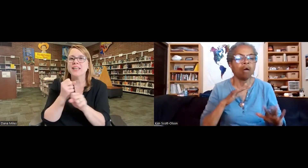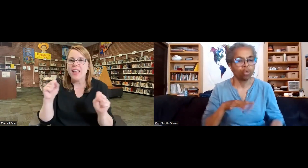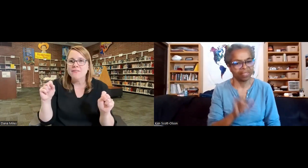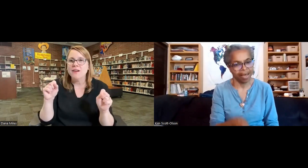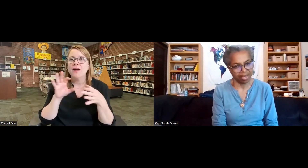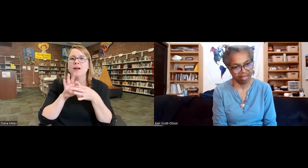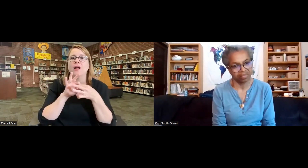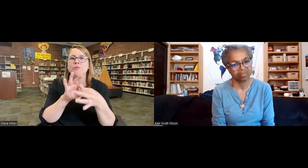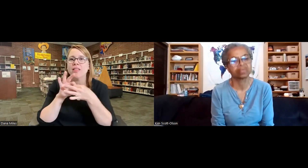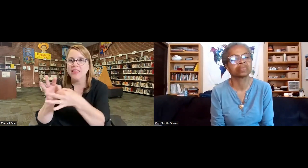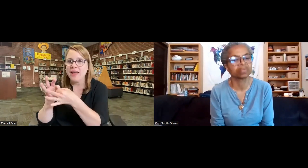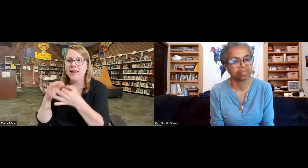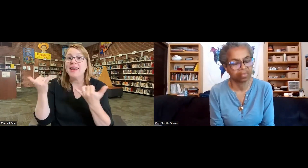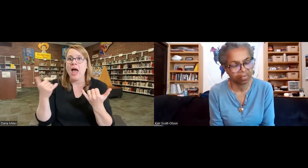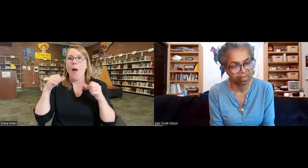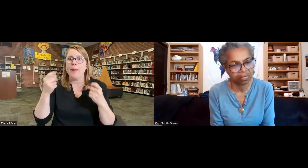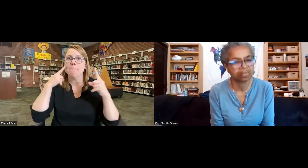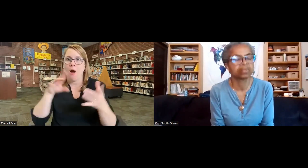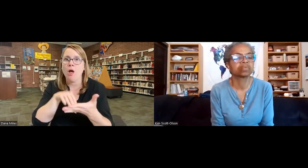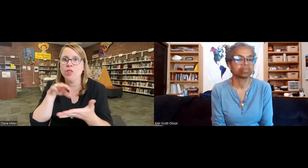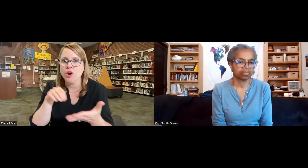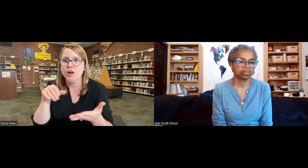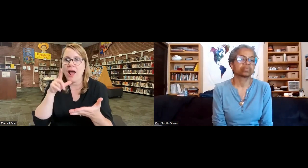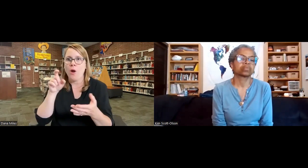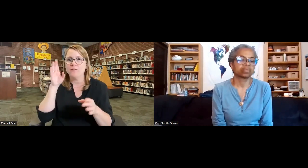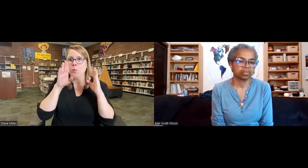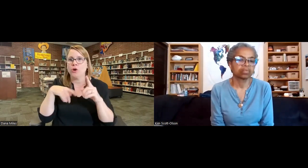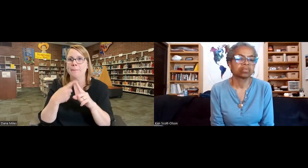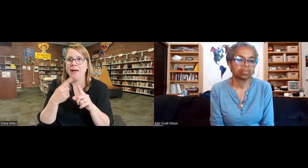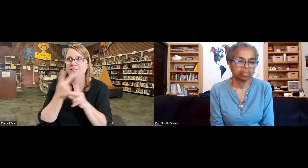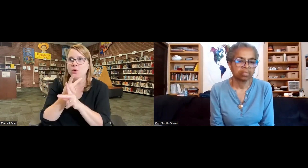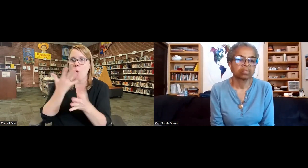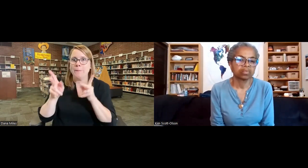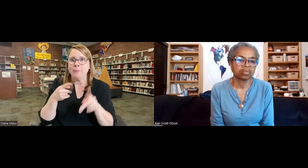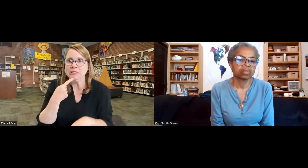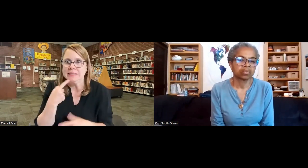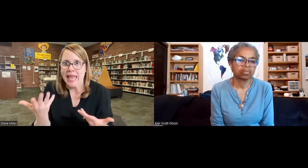there’s that instant feeling of safety being around people they can relate to. They may think, okay, now I can finally learn